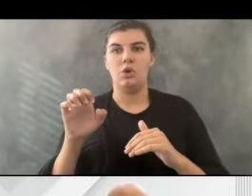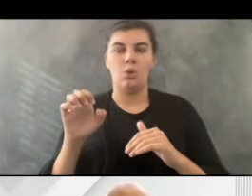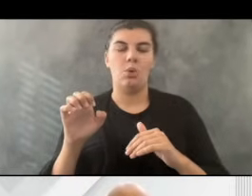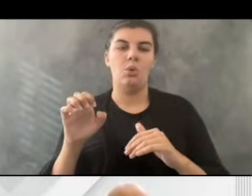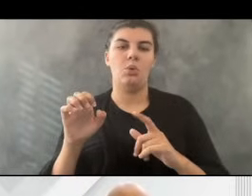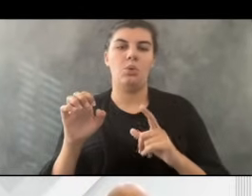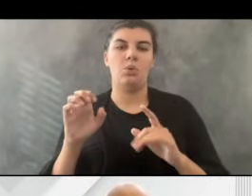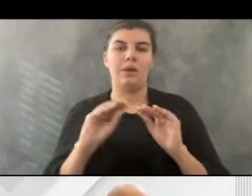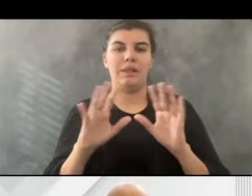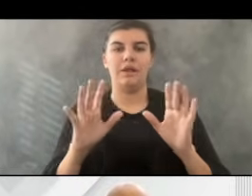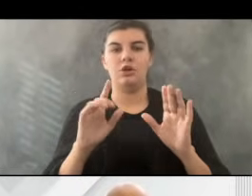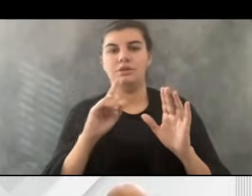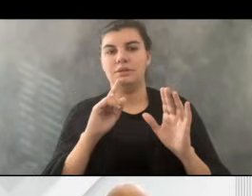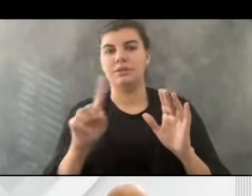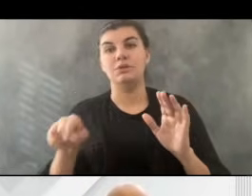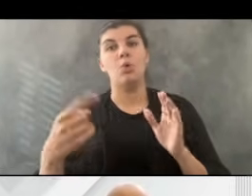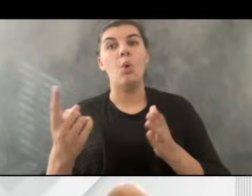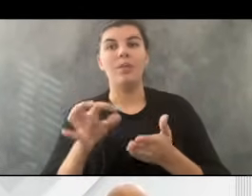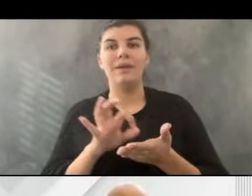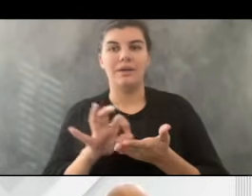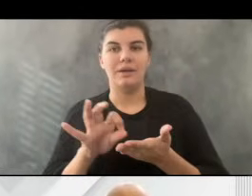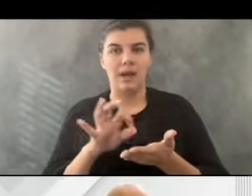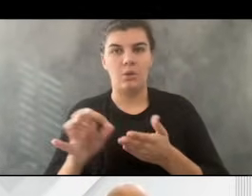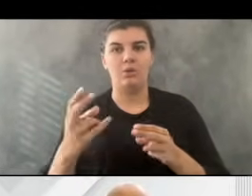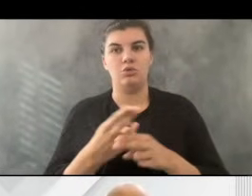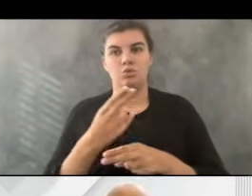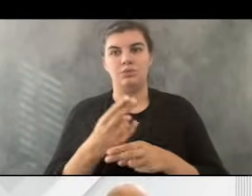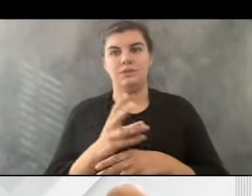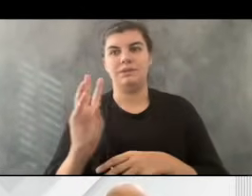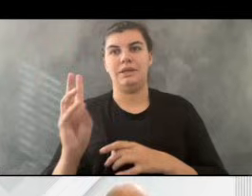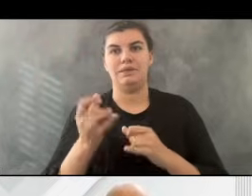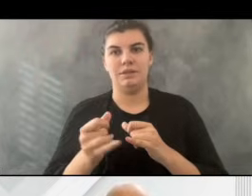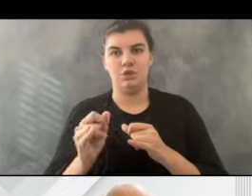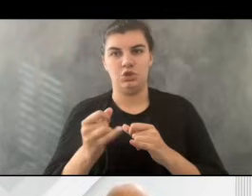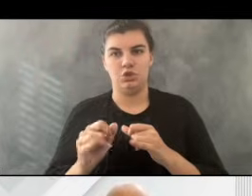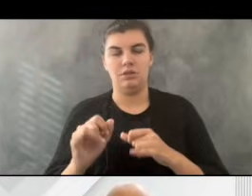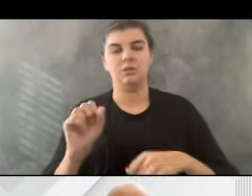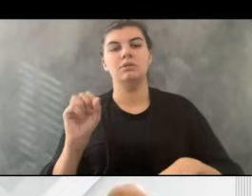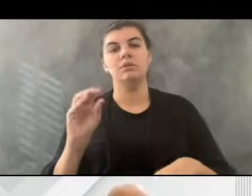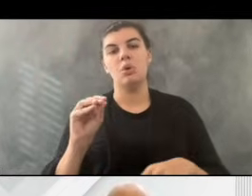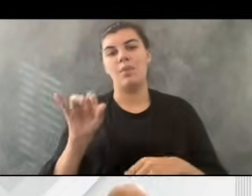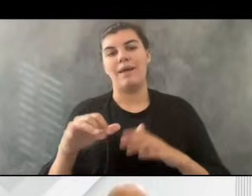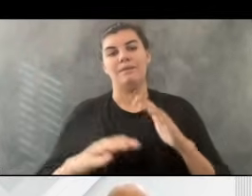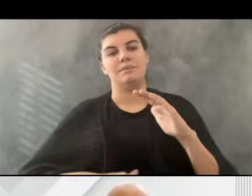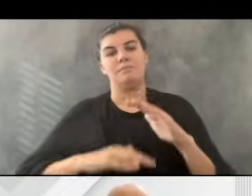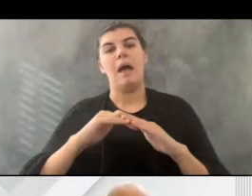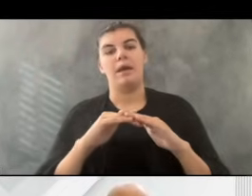it's only counted 6 inches. So that's the maximum depth of